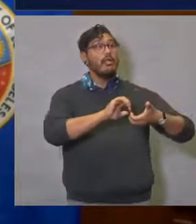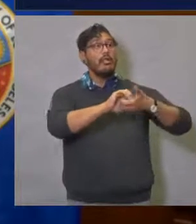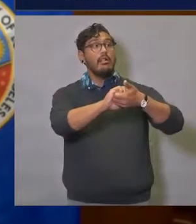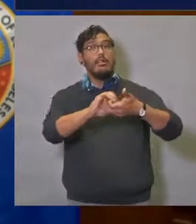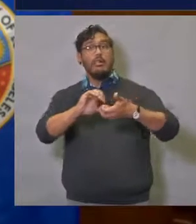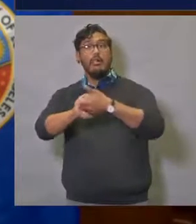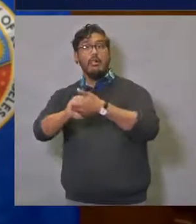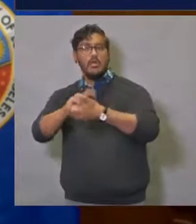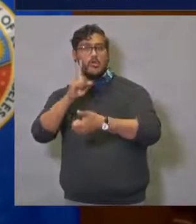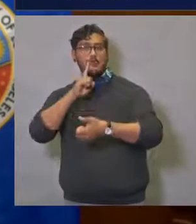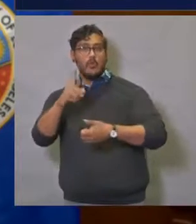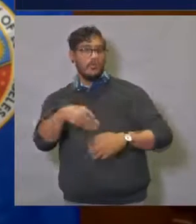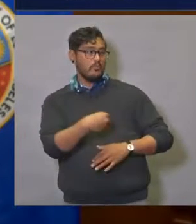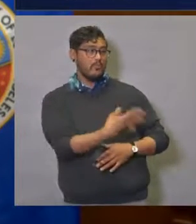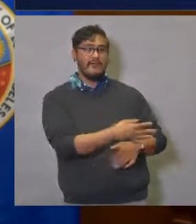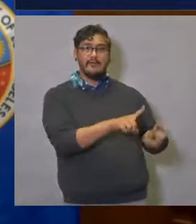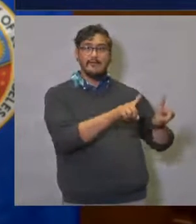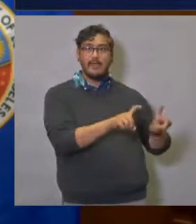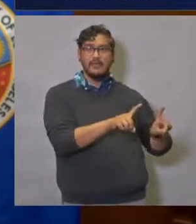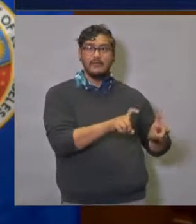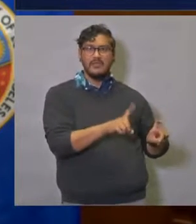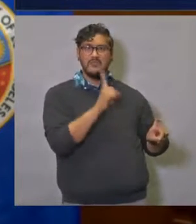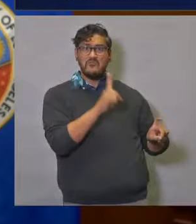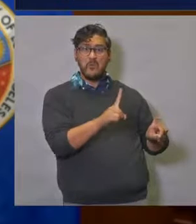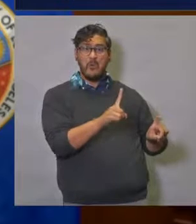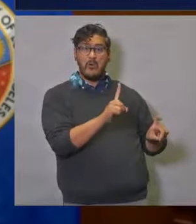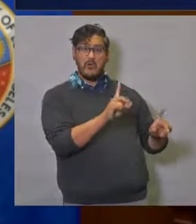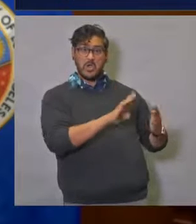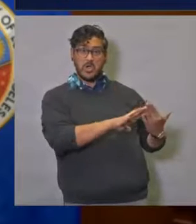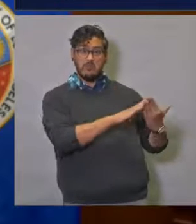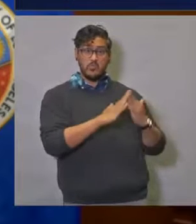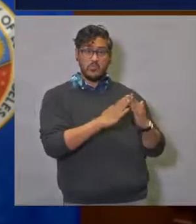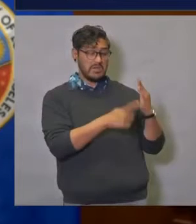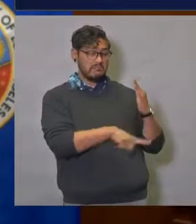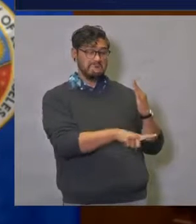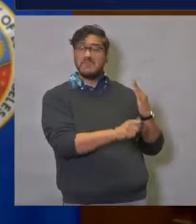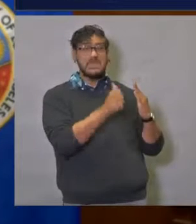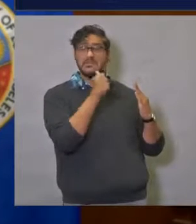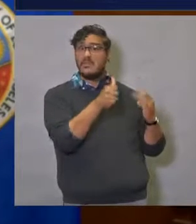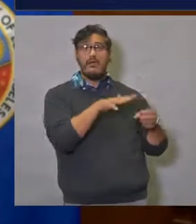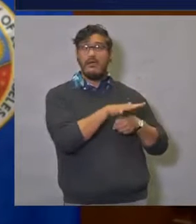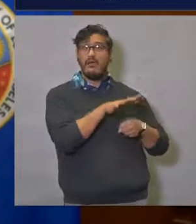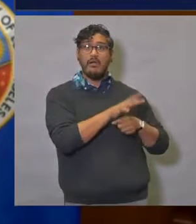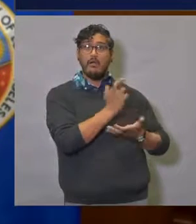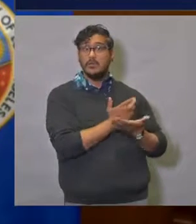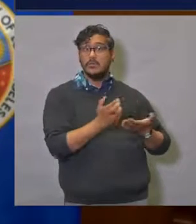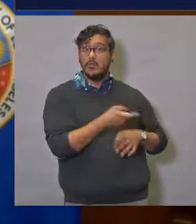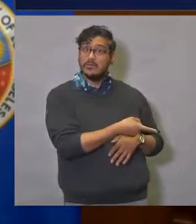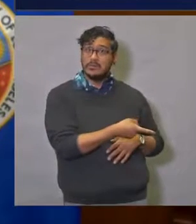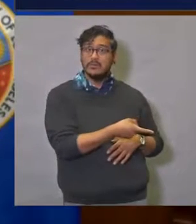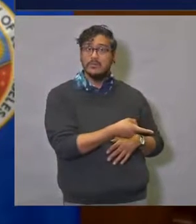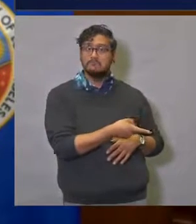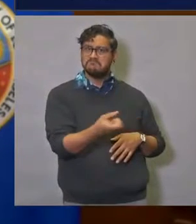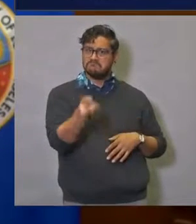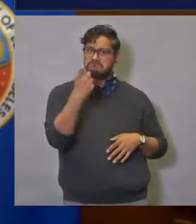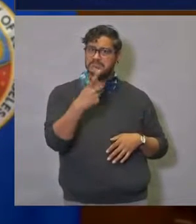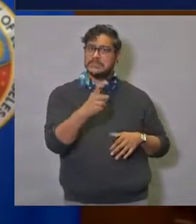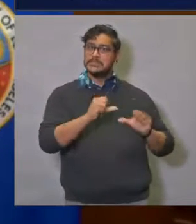COMMUNITY-BASED ORGANIZATIONS TO BRING TESTING TO NEIGHBORHOODS